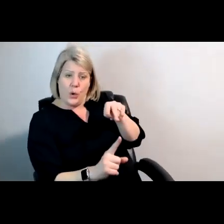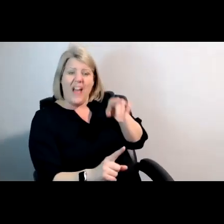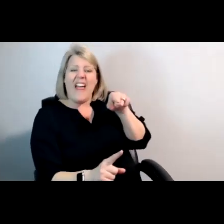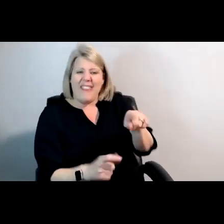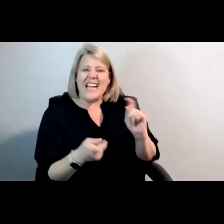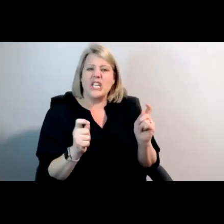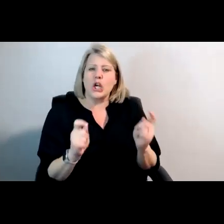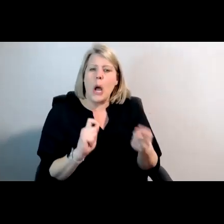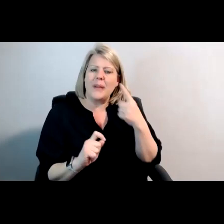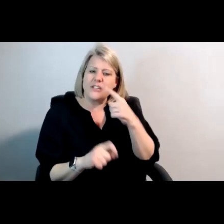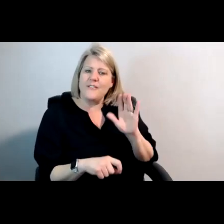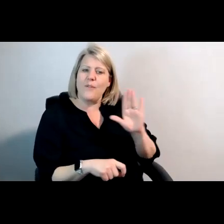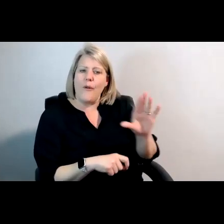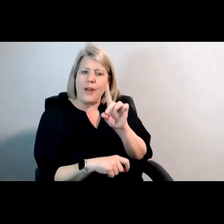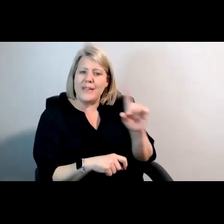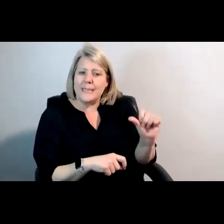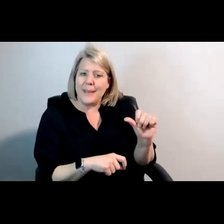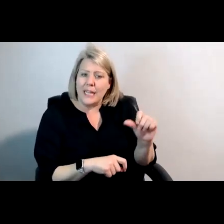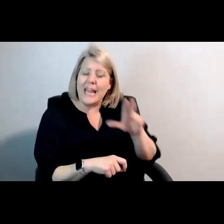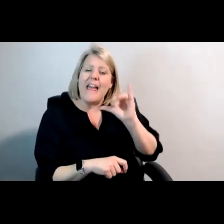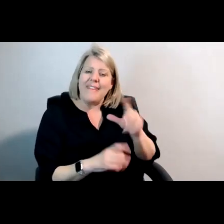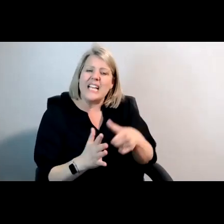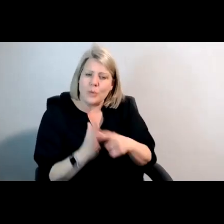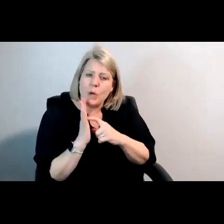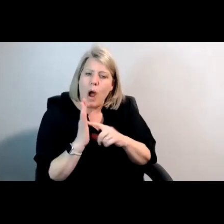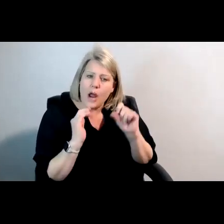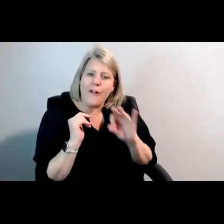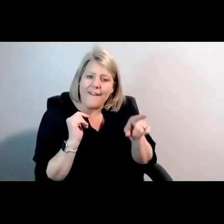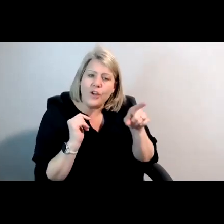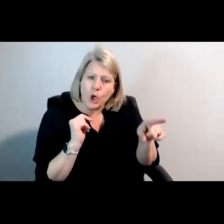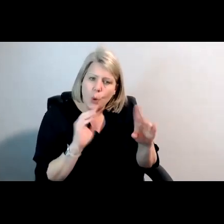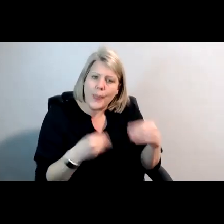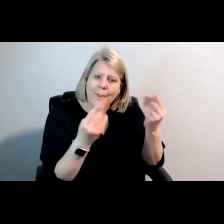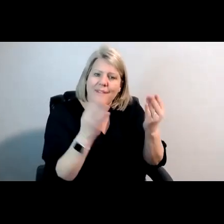This is a requirement of you provider who is a public accommodation.